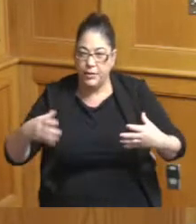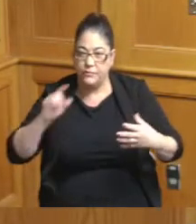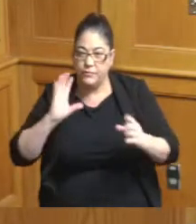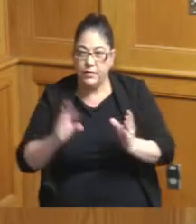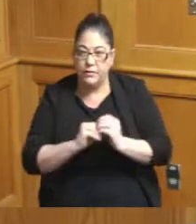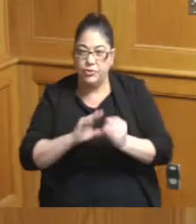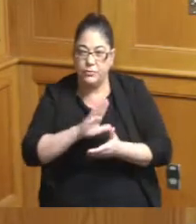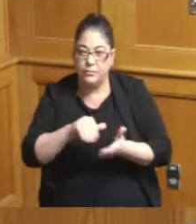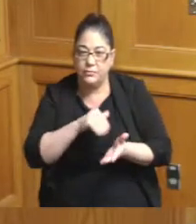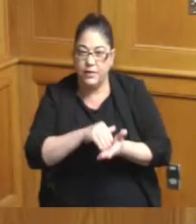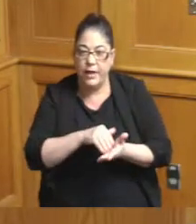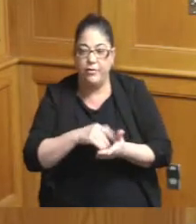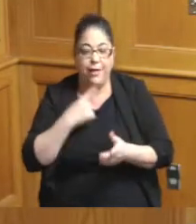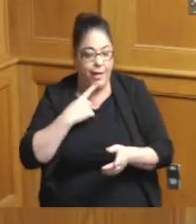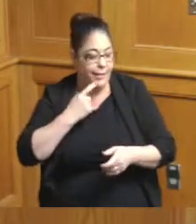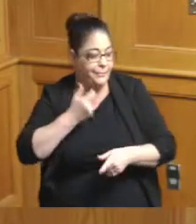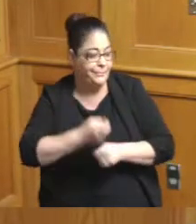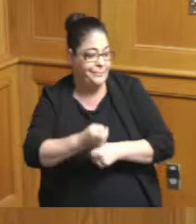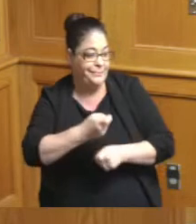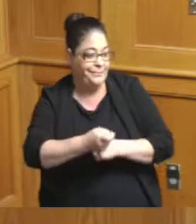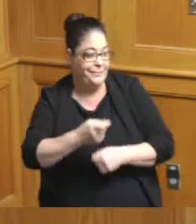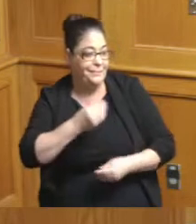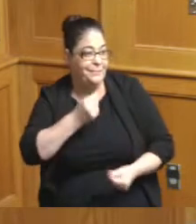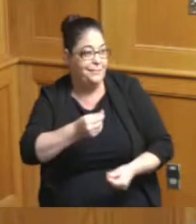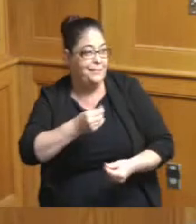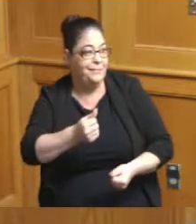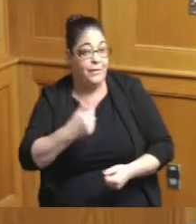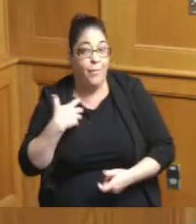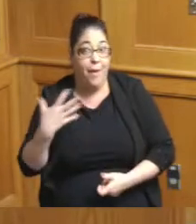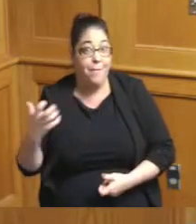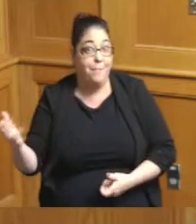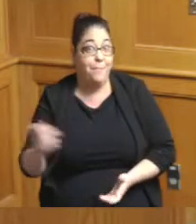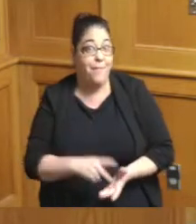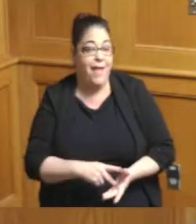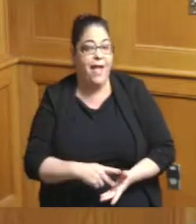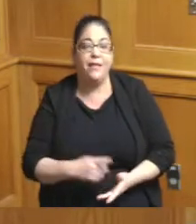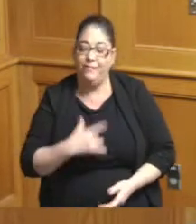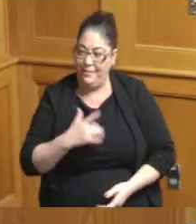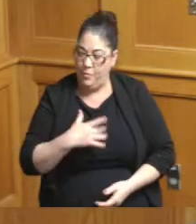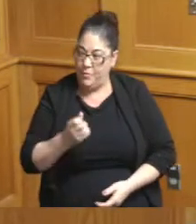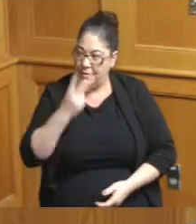made a joke about did we want him to come back and I said yeah we'd like to see you again I thought